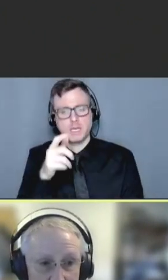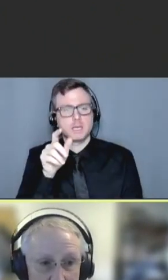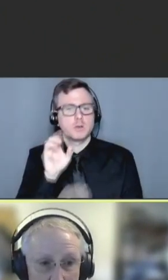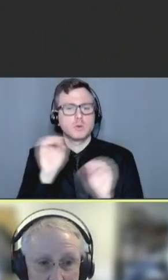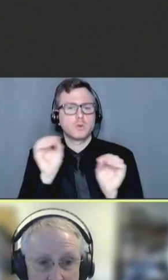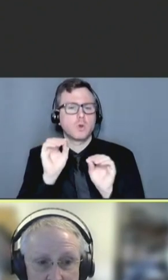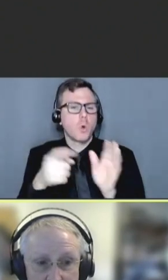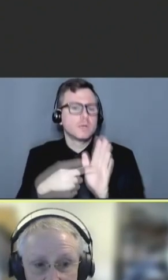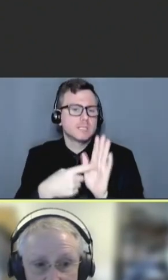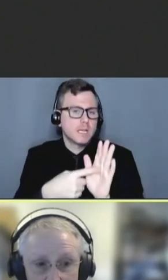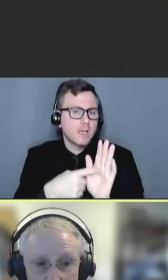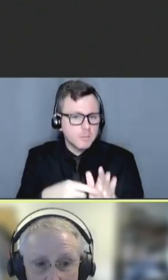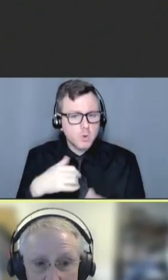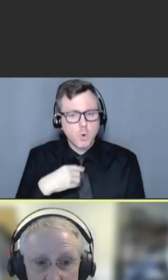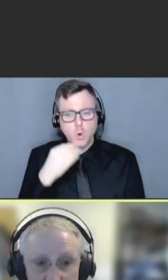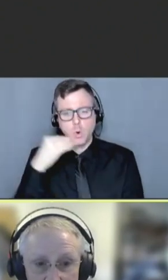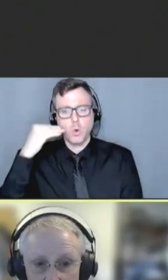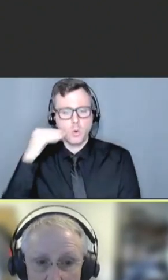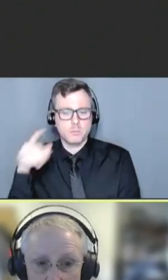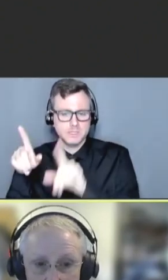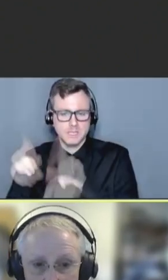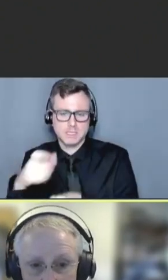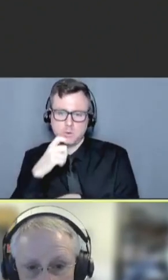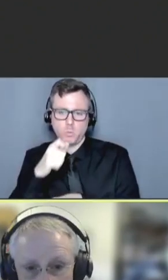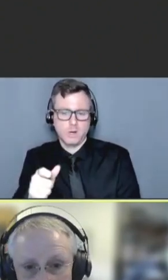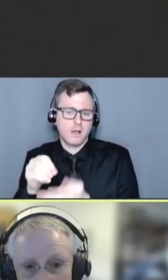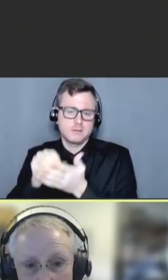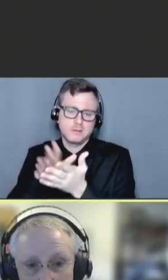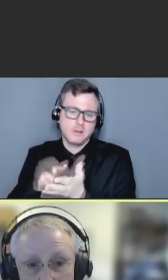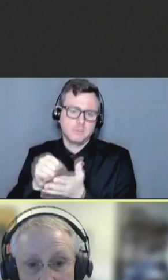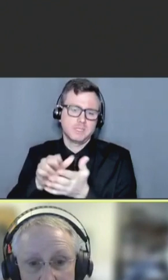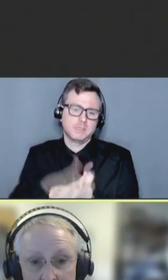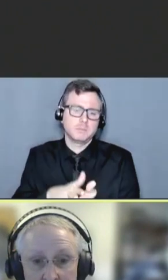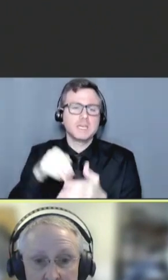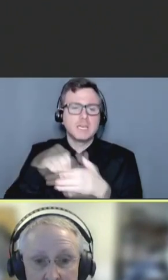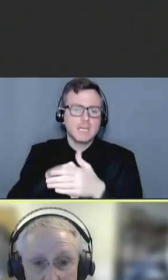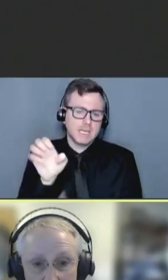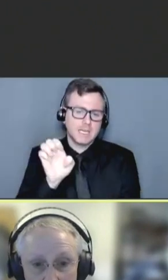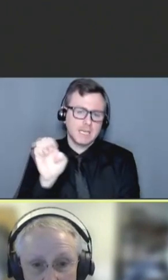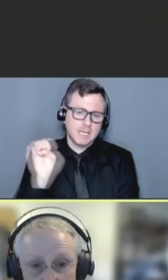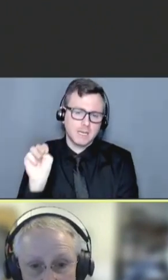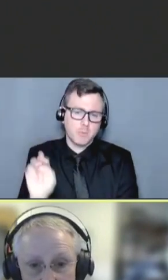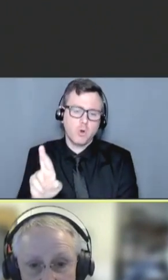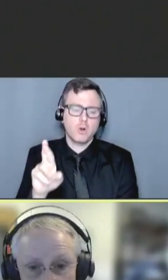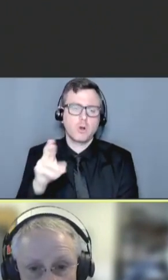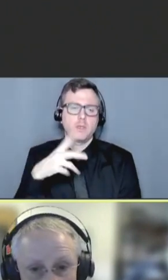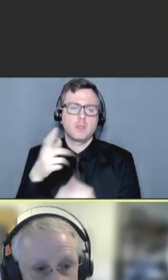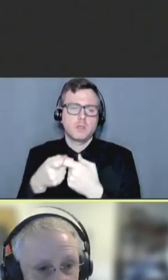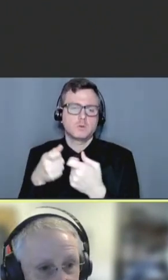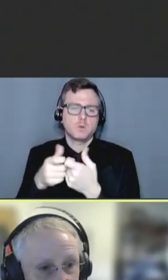and home antigen tests were not consistently documented in the EMR, although the folks in